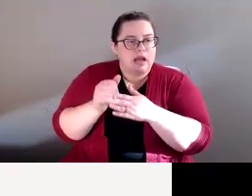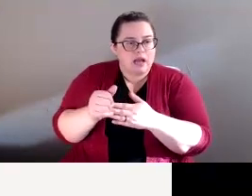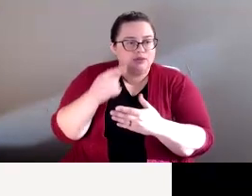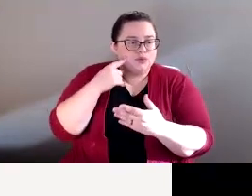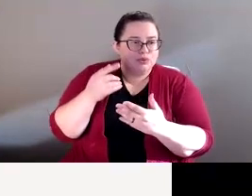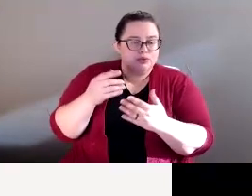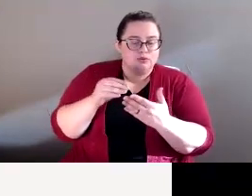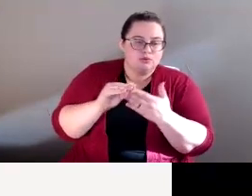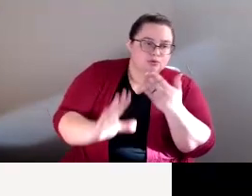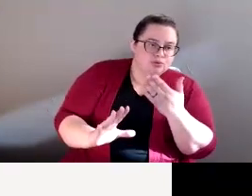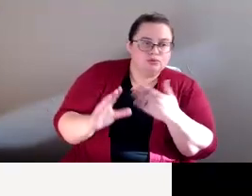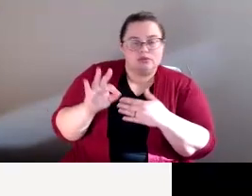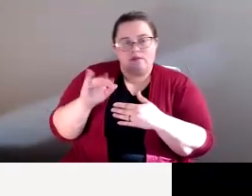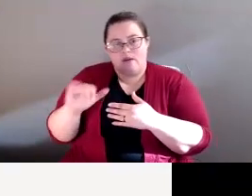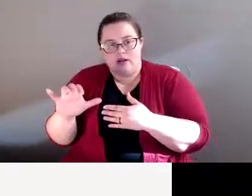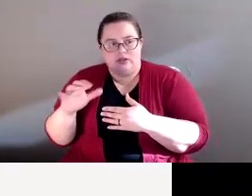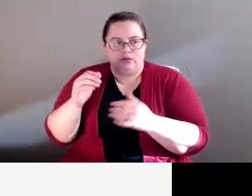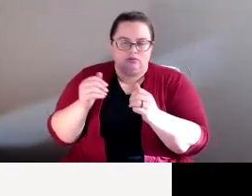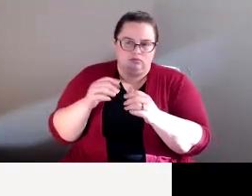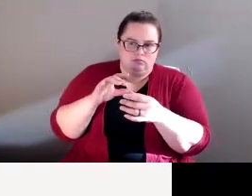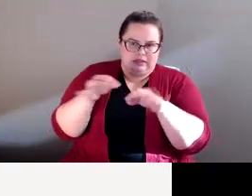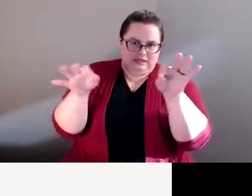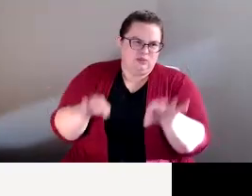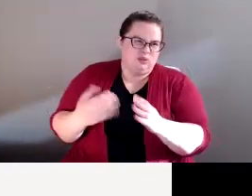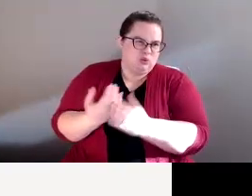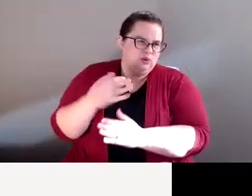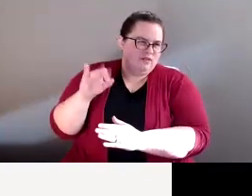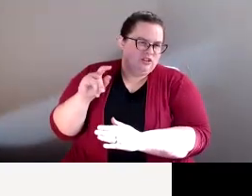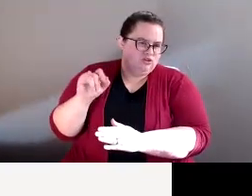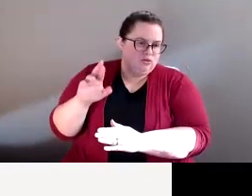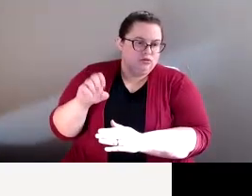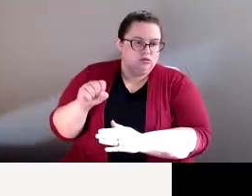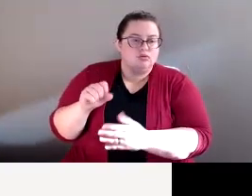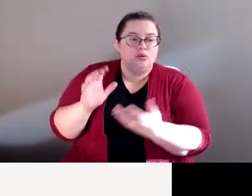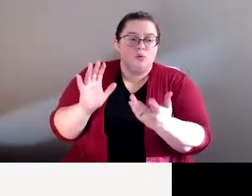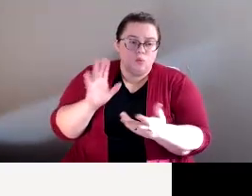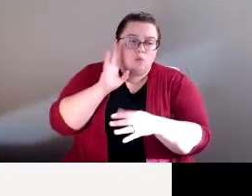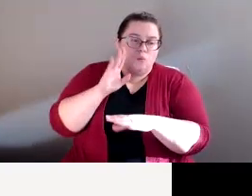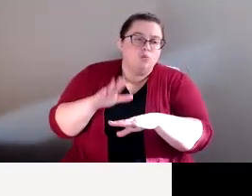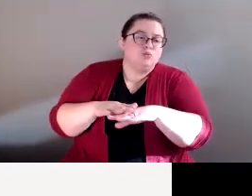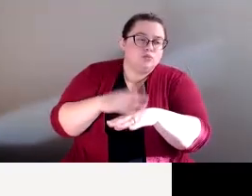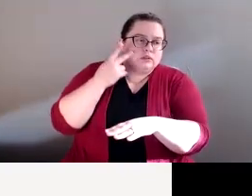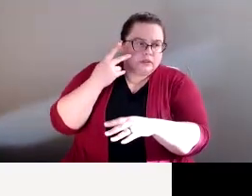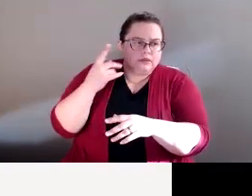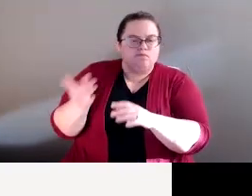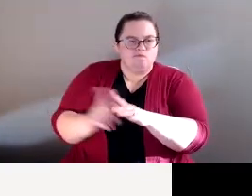And so again, please, you'll slowly start seeing them, throughout this semester as well too.